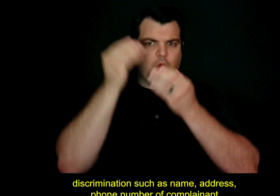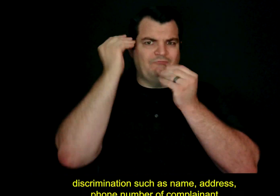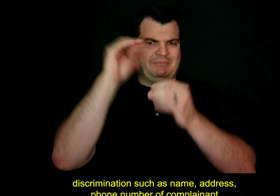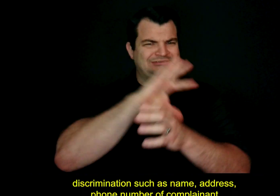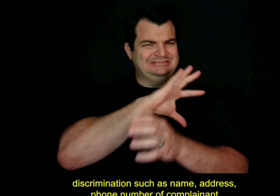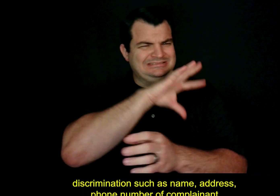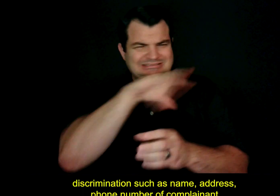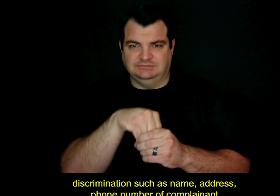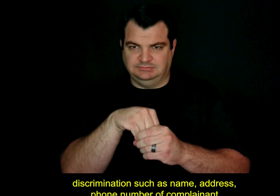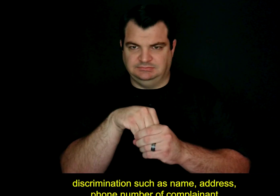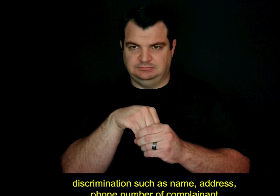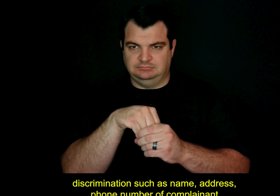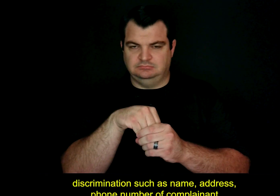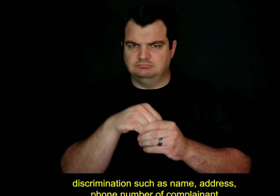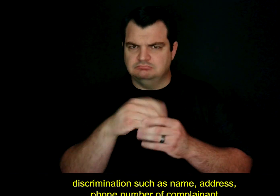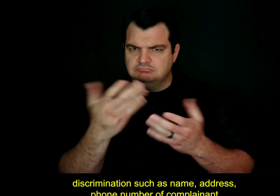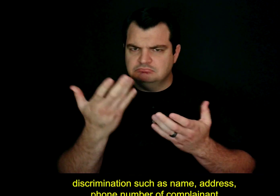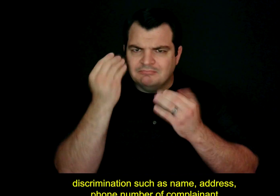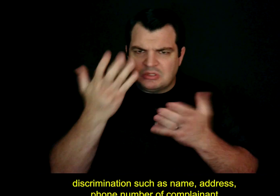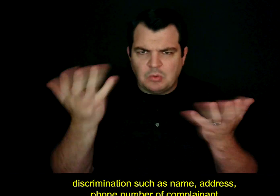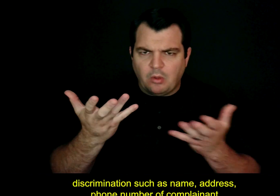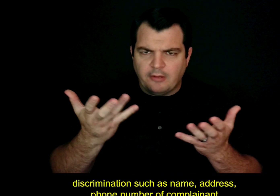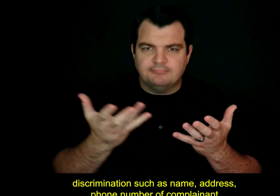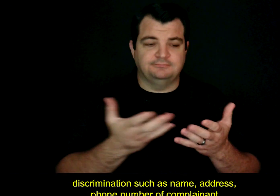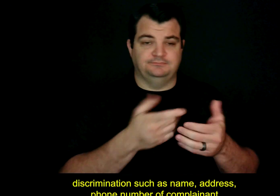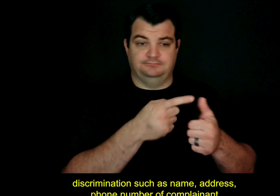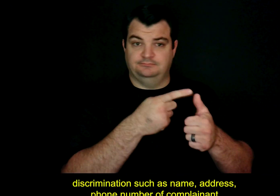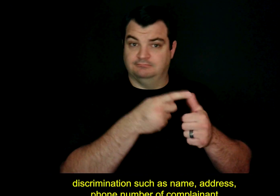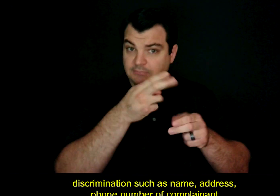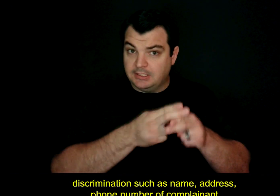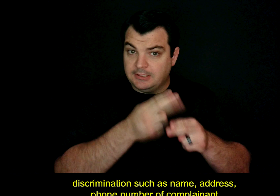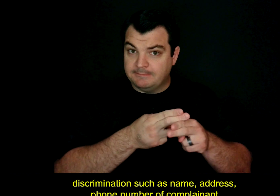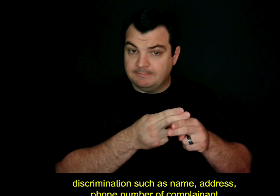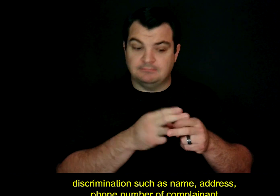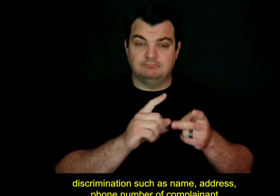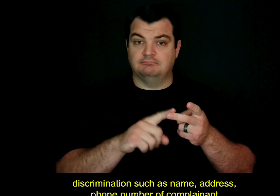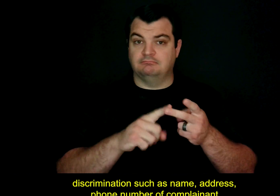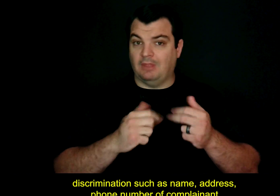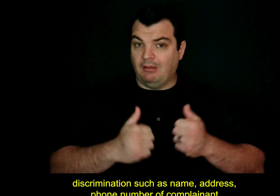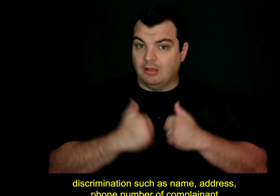discrimination such as name, address, phone number of complainant